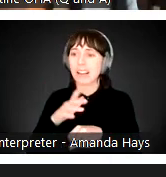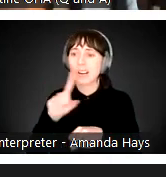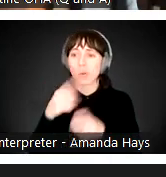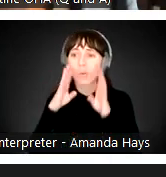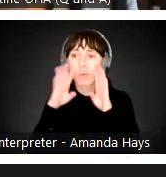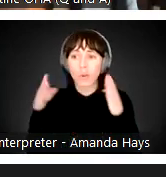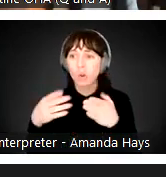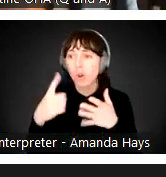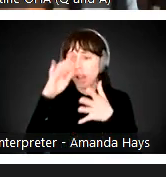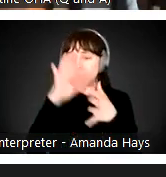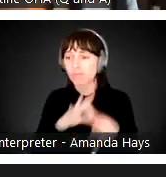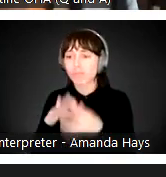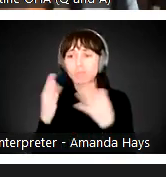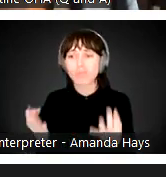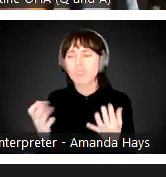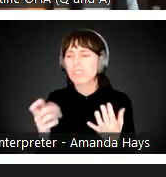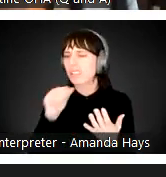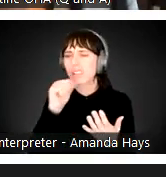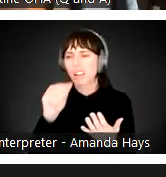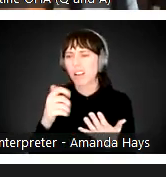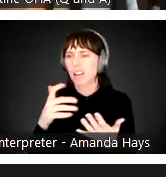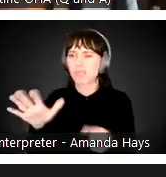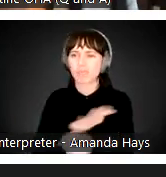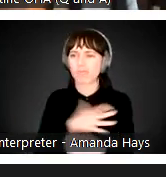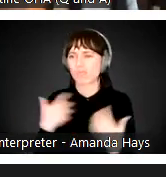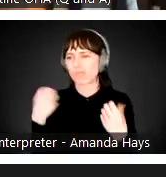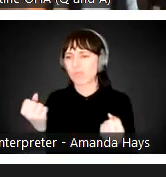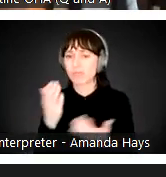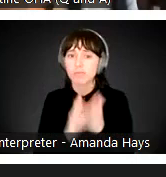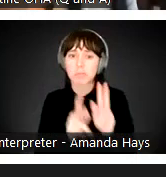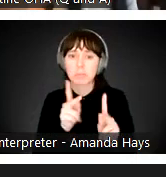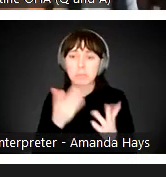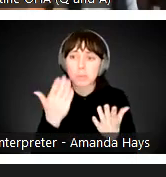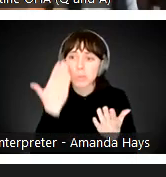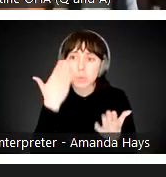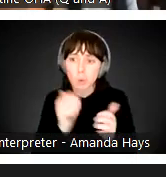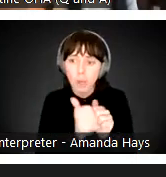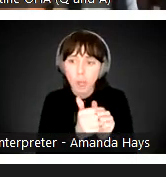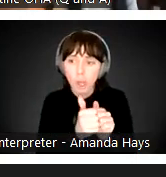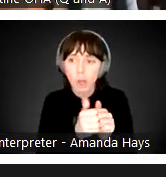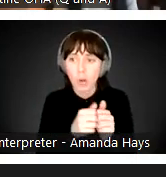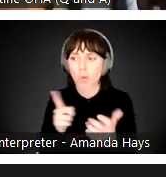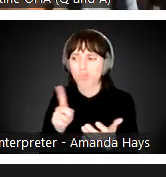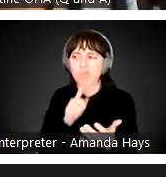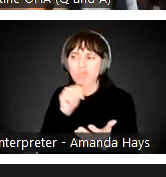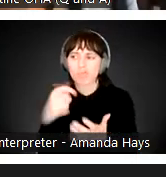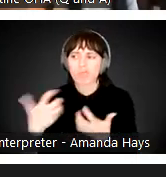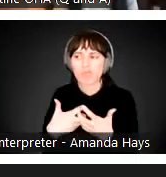there yet. They're not, they don't have the skillset or they're not like particularly um, suited for that kind of intervention.